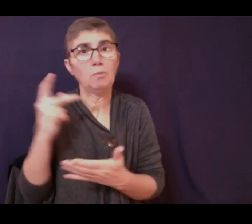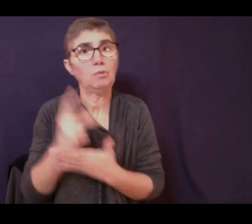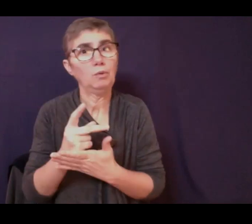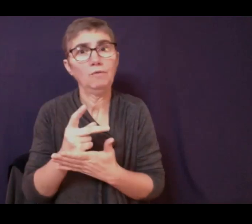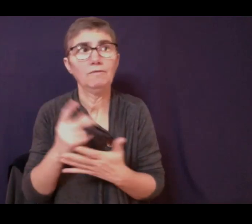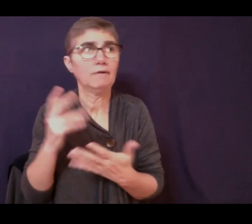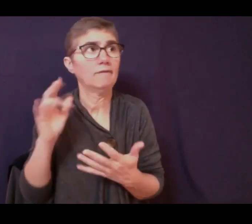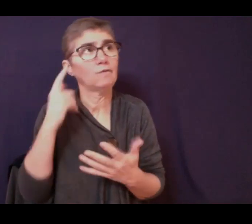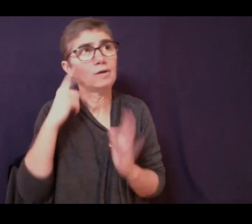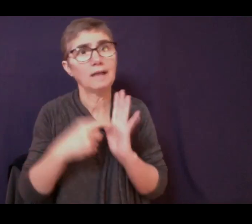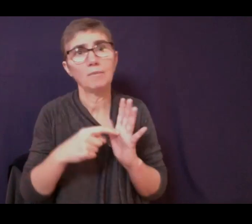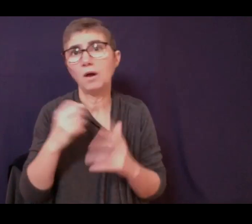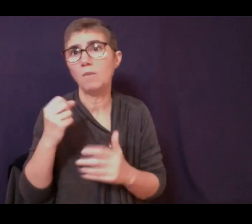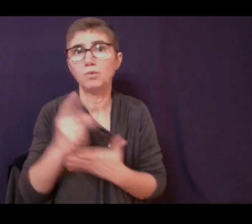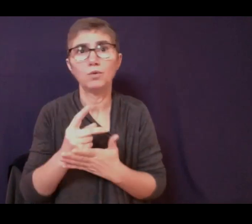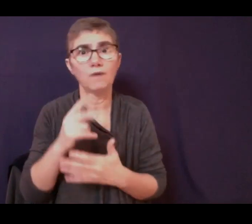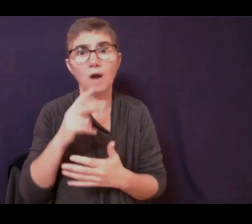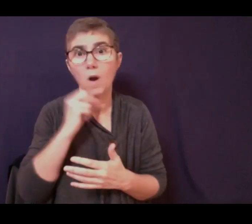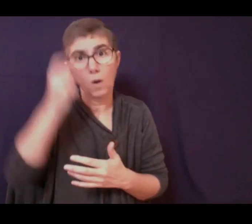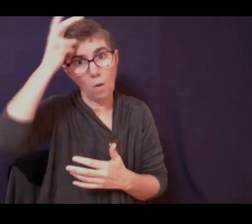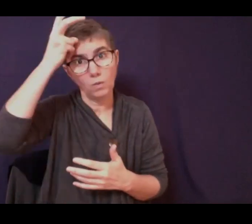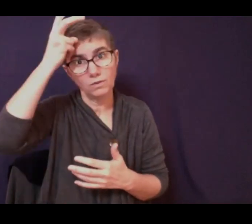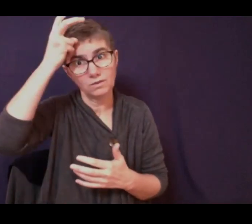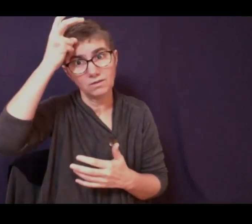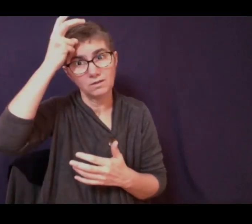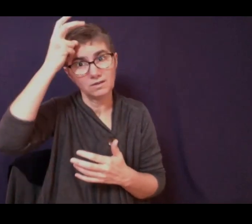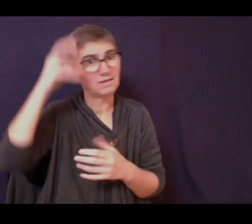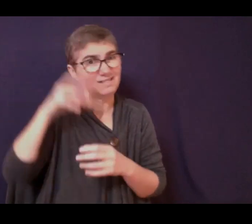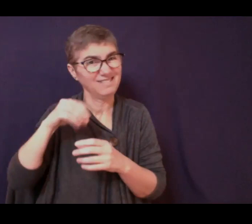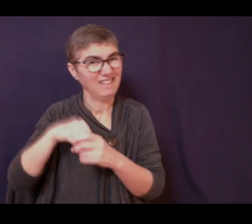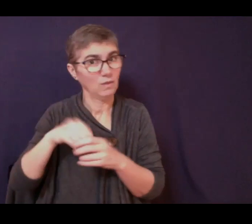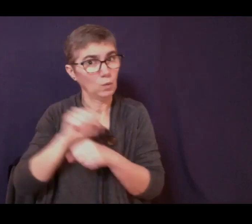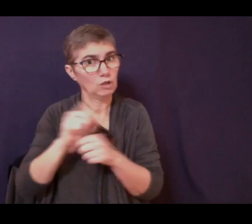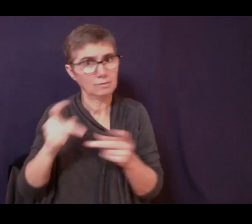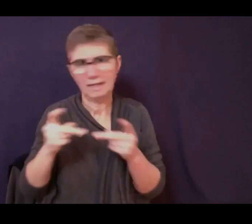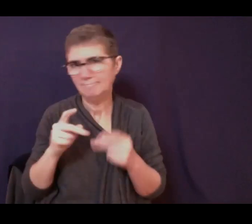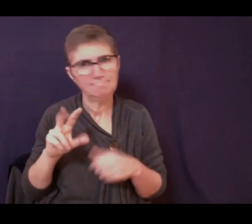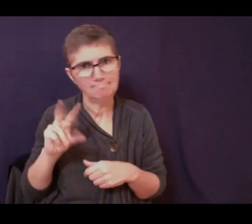would be able to approve an animal like a goat because to my understanding there you know it would be very difficult to house train a goat